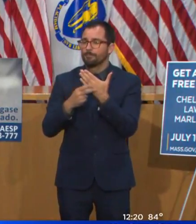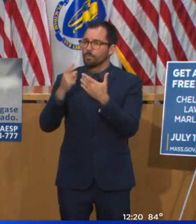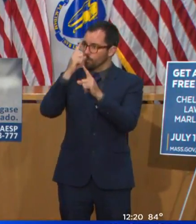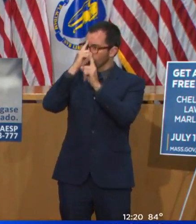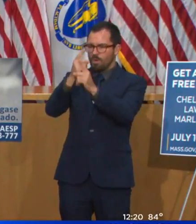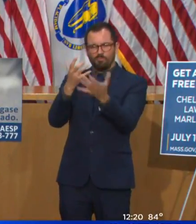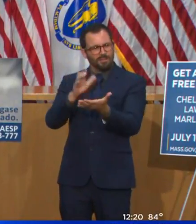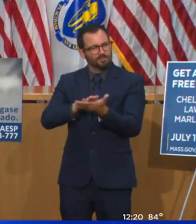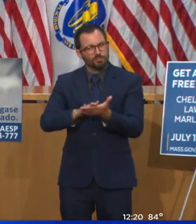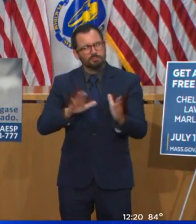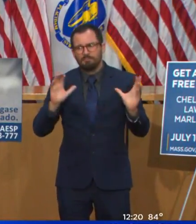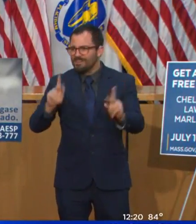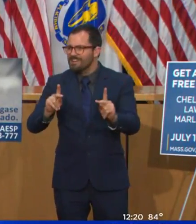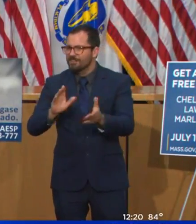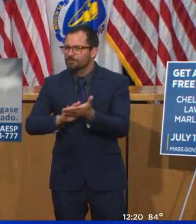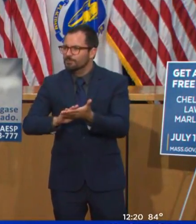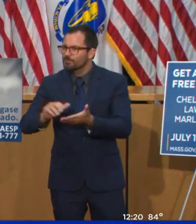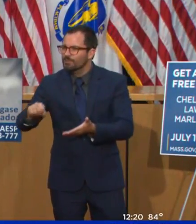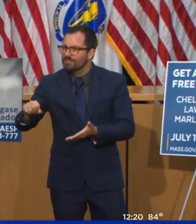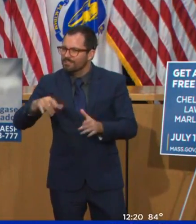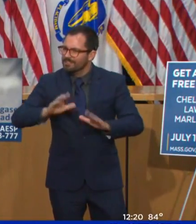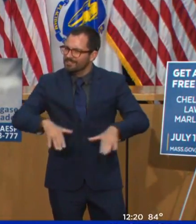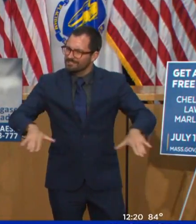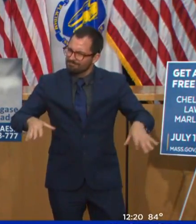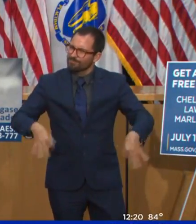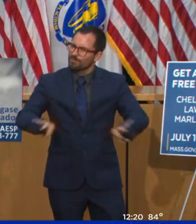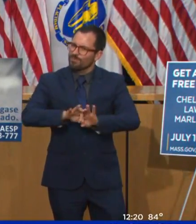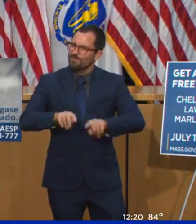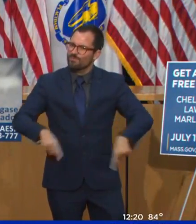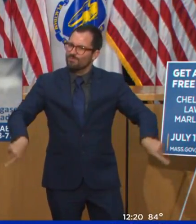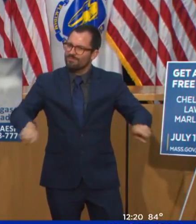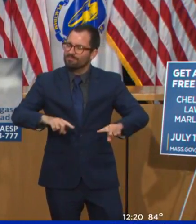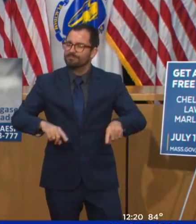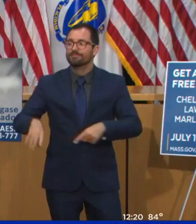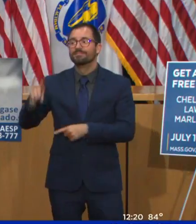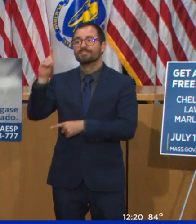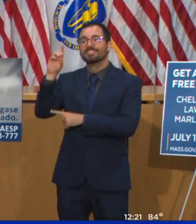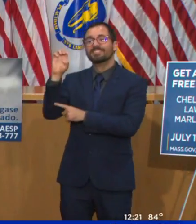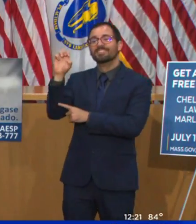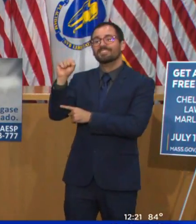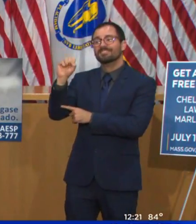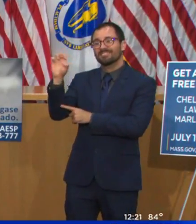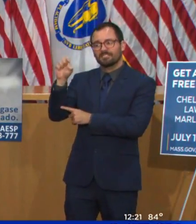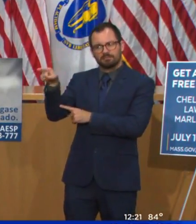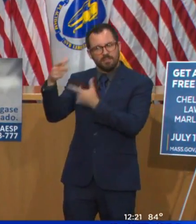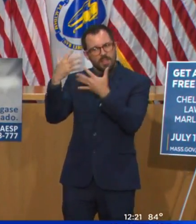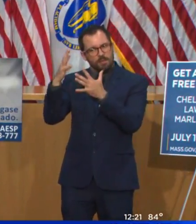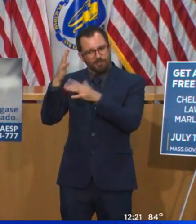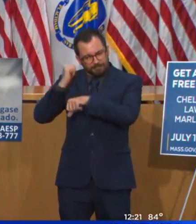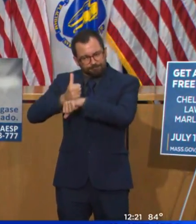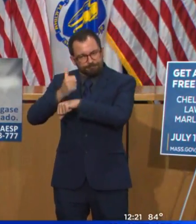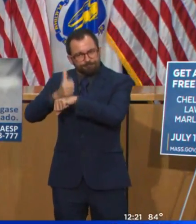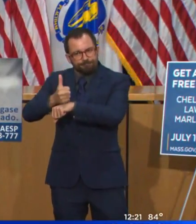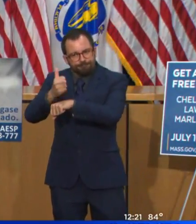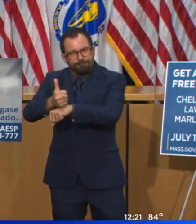HEALTH CARE COMMUNITY IN THE PEDIATRIC COMMUNITY, AND THE EDUCATION COMMUNITY TO PUT TOGETHER A PROGRAM THAT IS BASED ON THIS IDEA WE WOULD LIKE TO SEE KIDS RETURN TO SCHOOL.